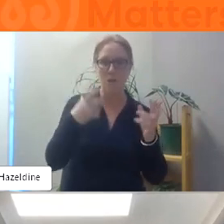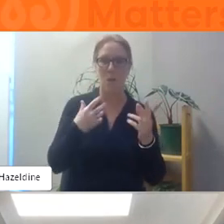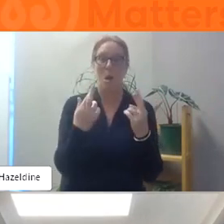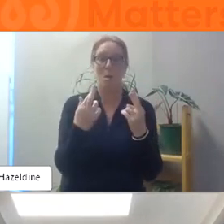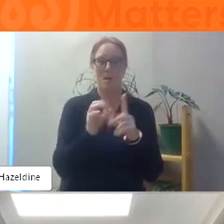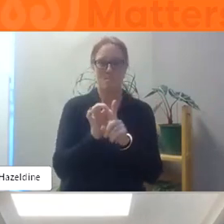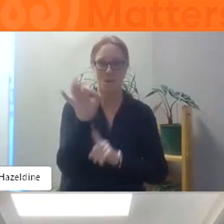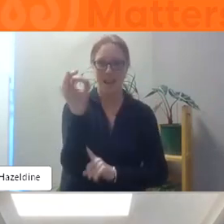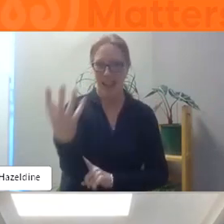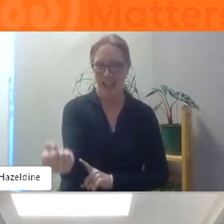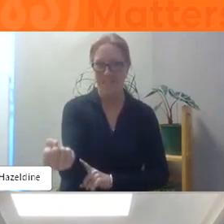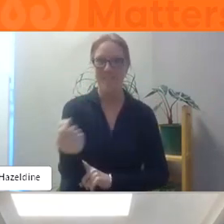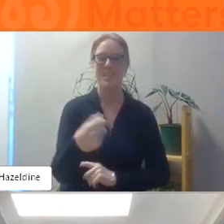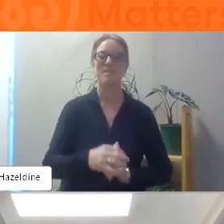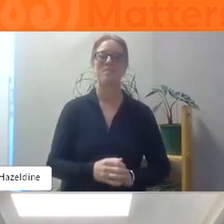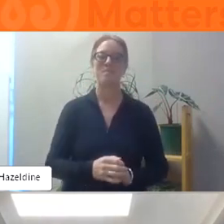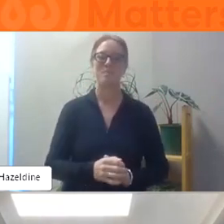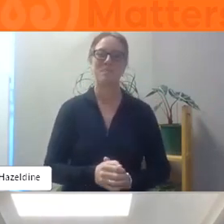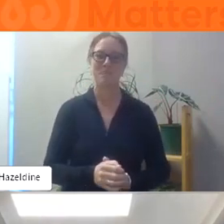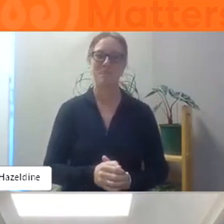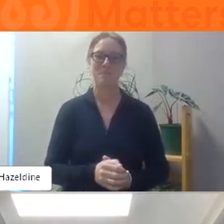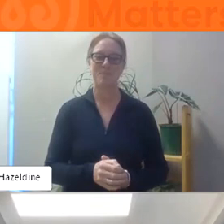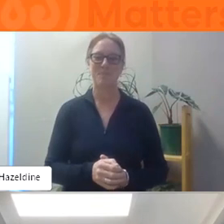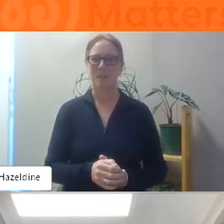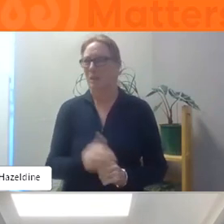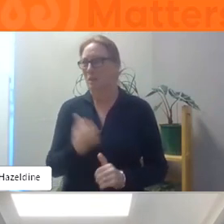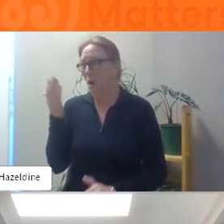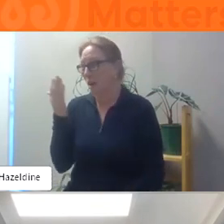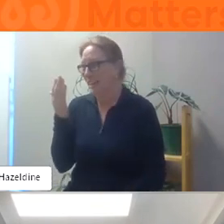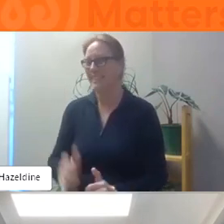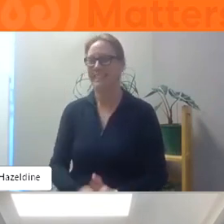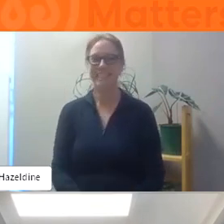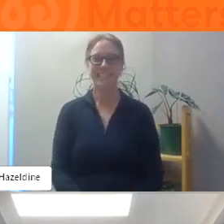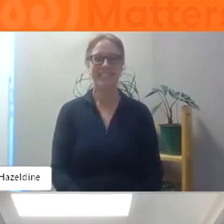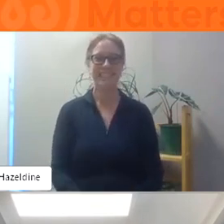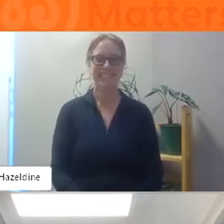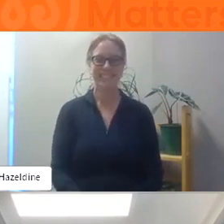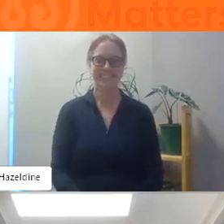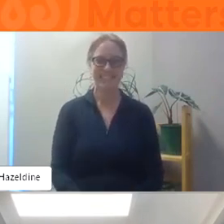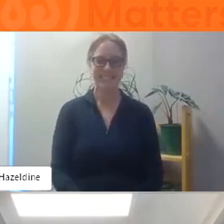But Gill's expression is drawing concern. Sorry. It's worse? I just